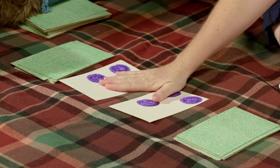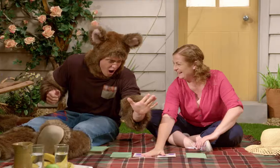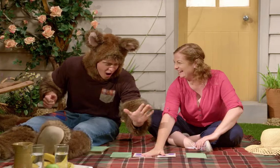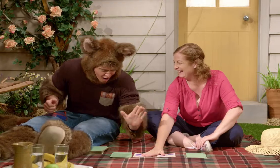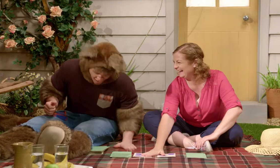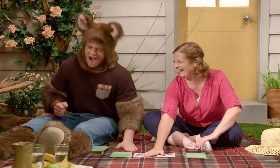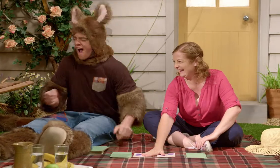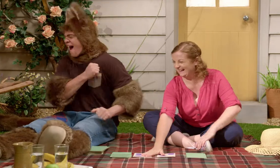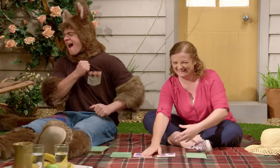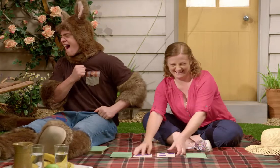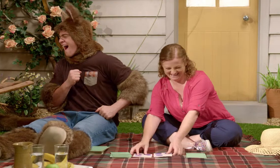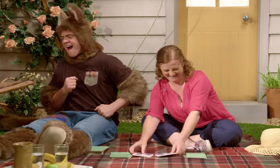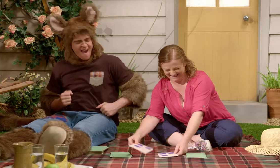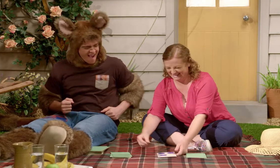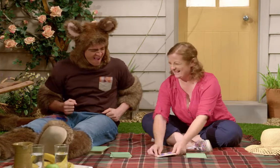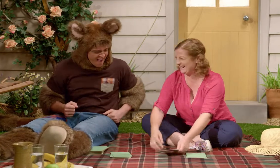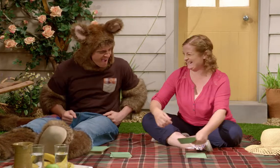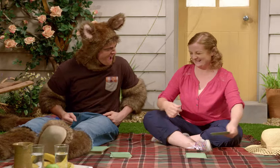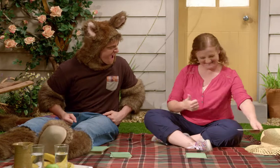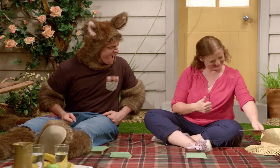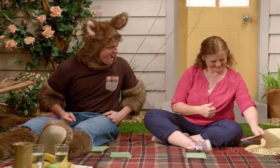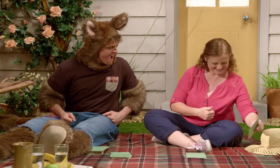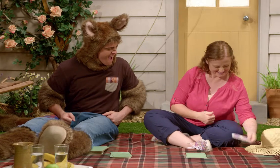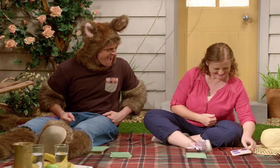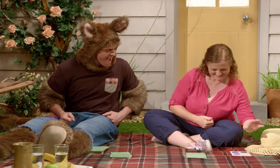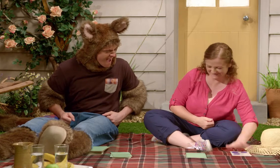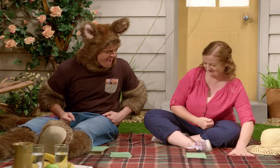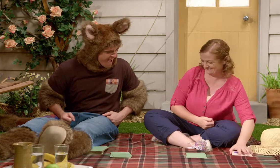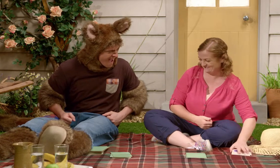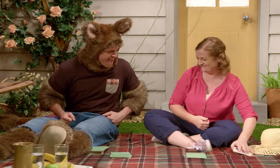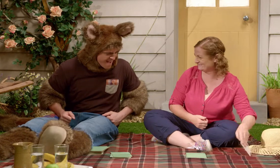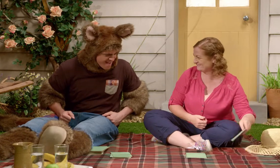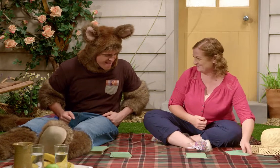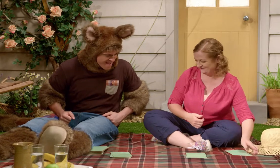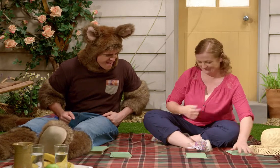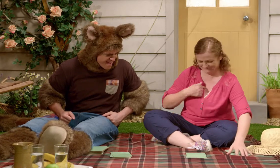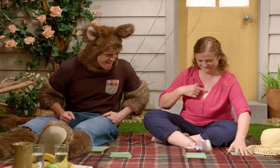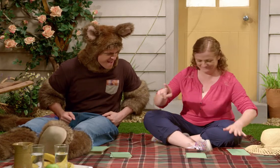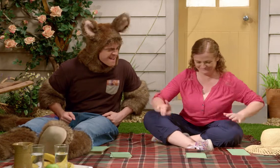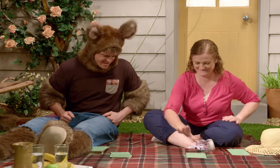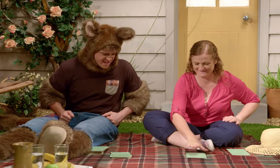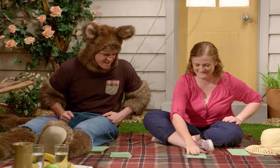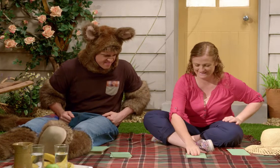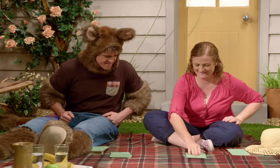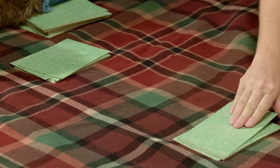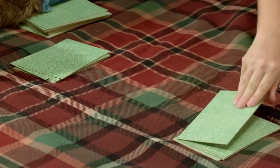Snap! Oh man. I won. My turn.